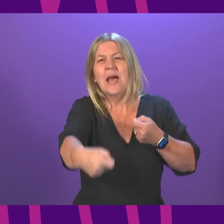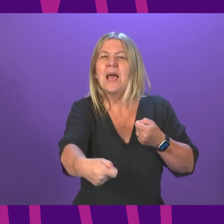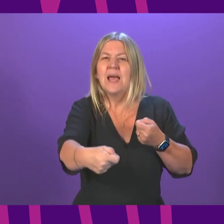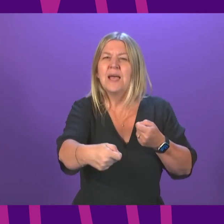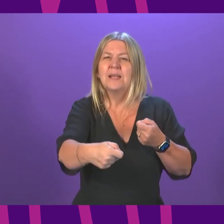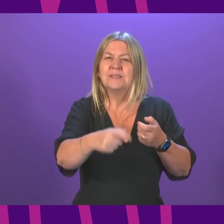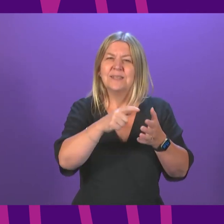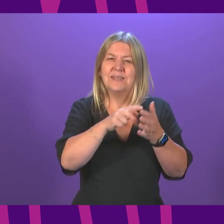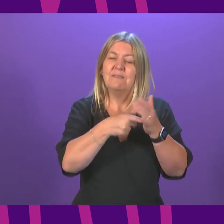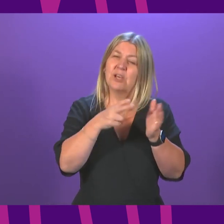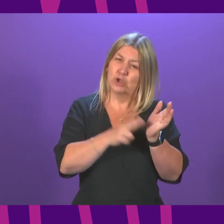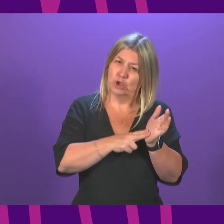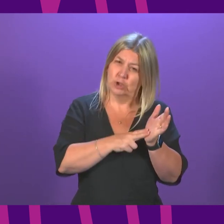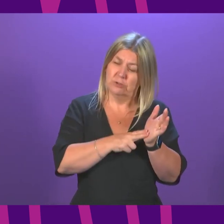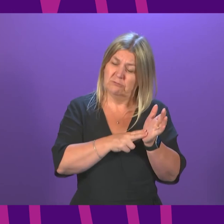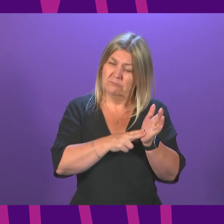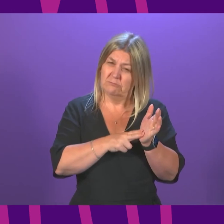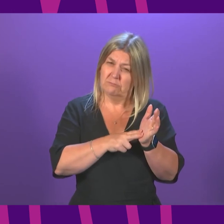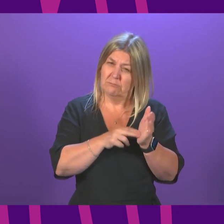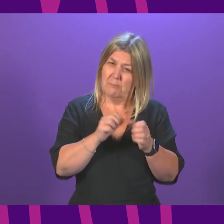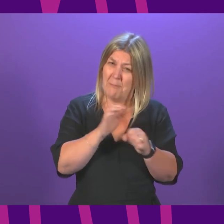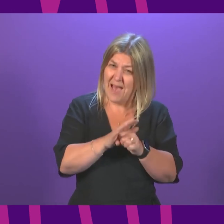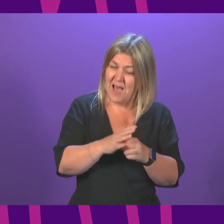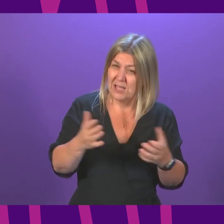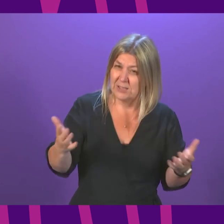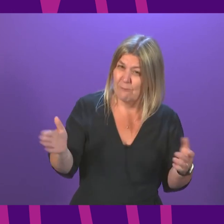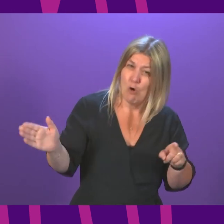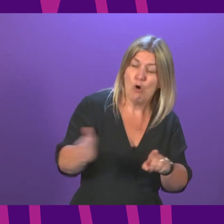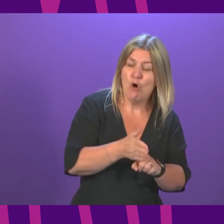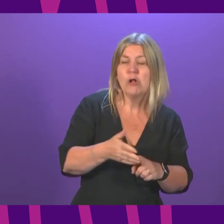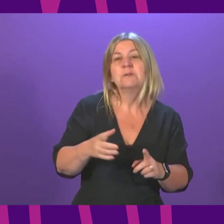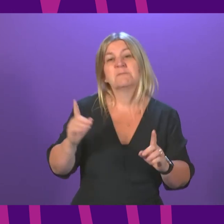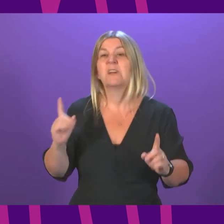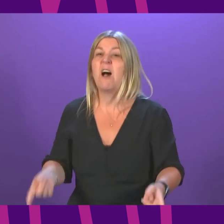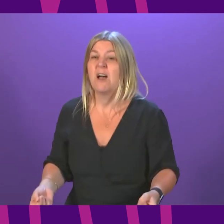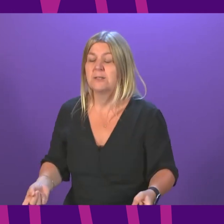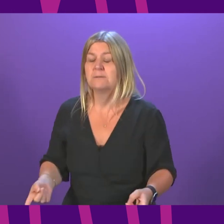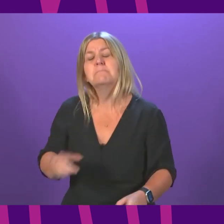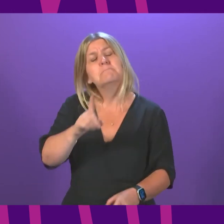We do not suggest that there should be nothing, and that the powers and protections of the